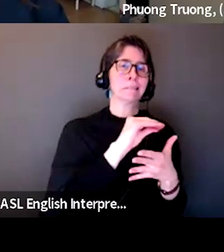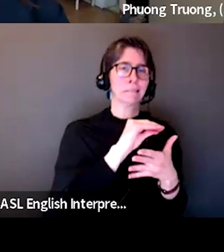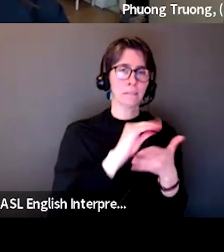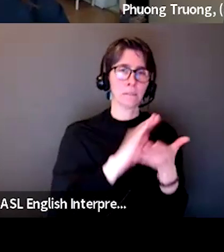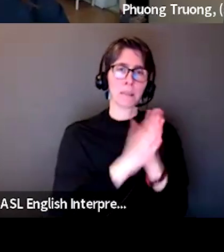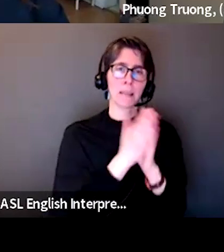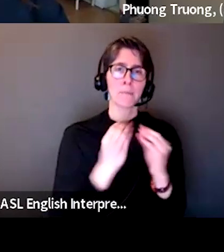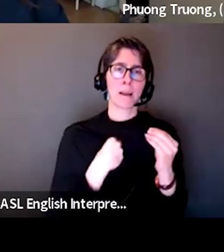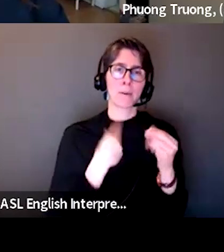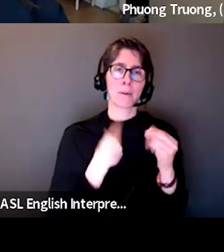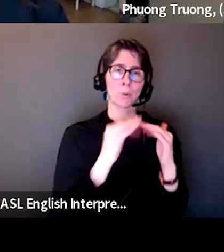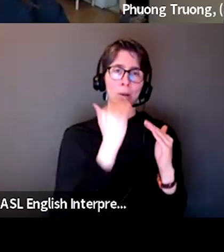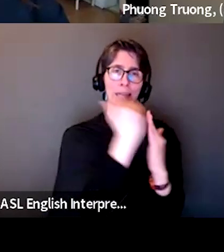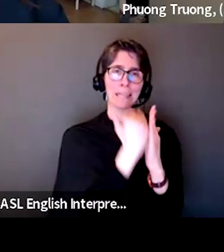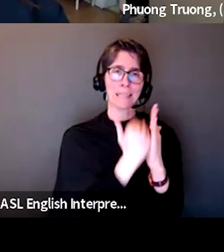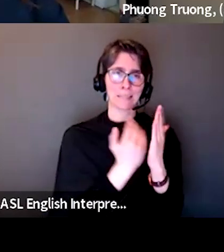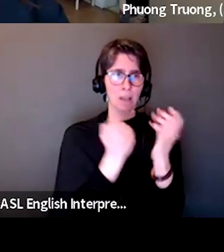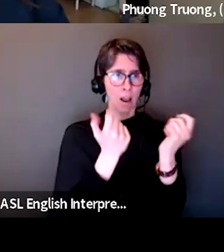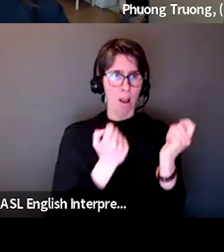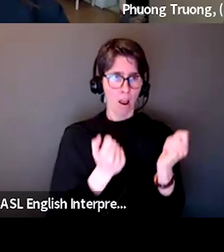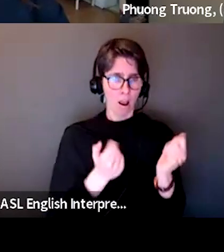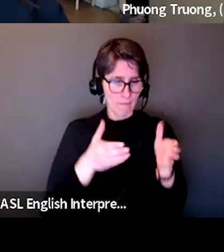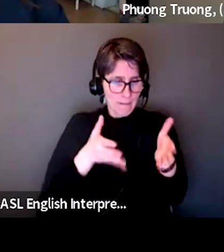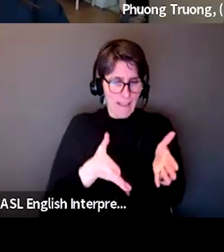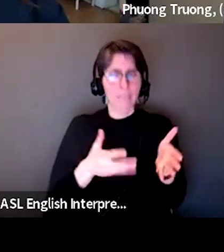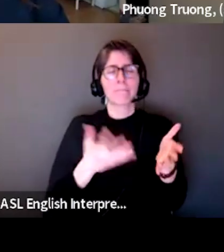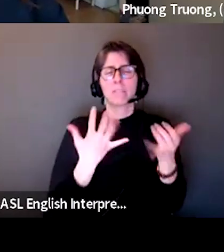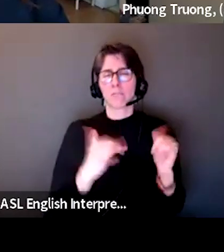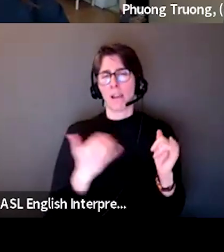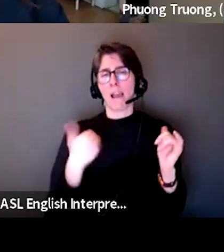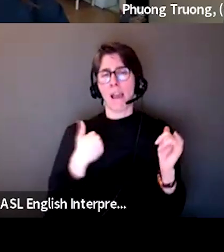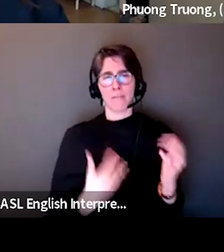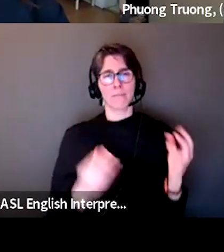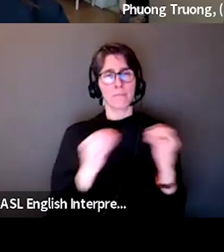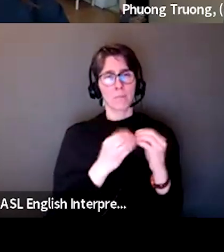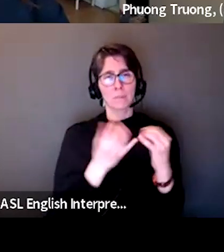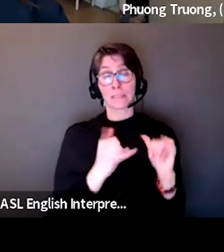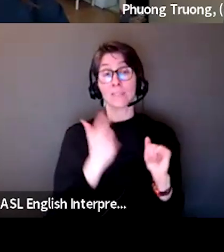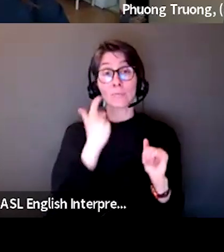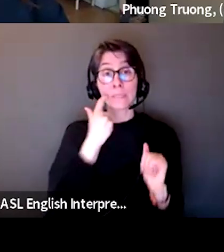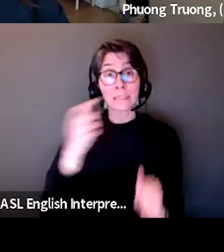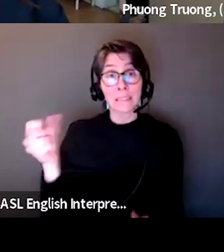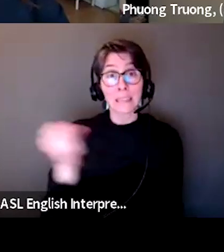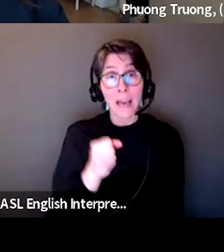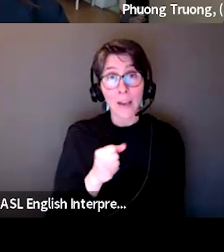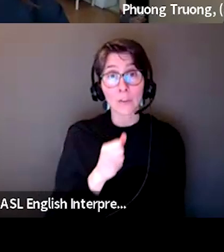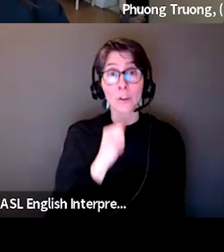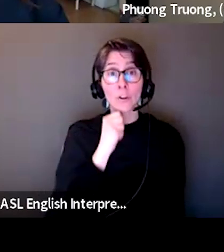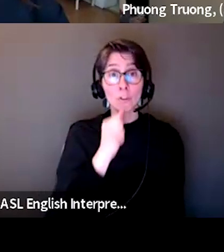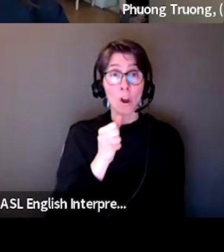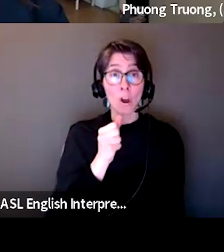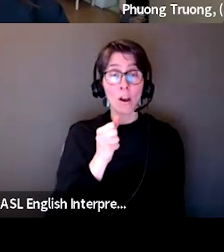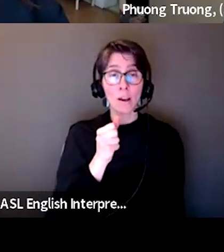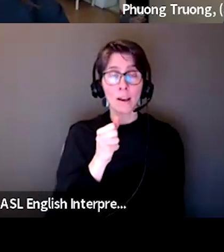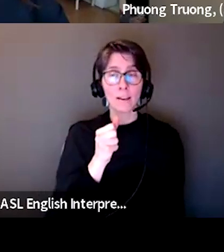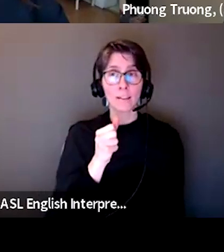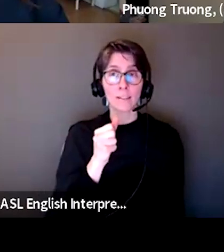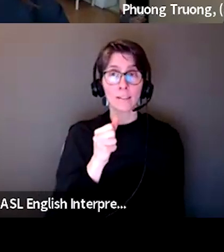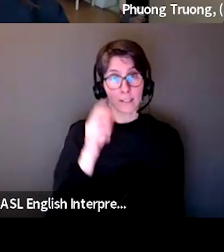that we're considering. We recently hired a non-fiction editor, and we had just over 200